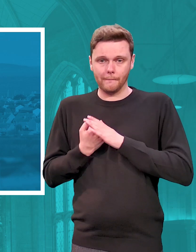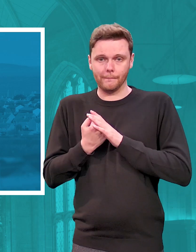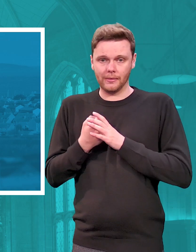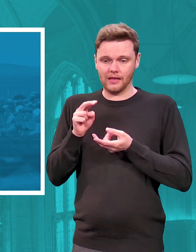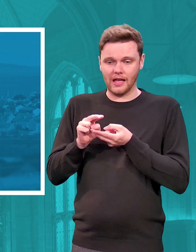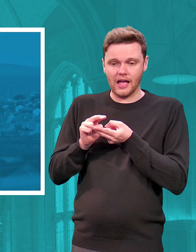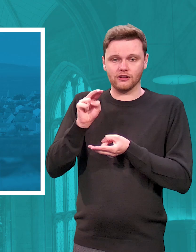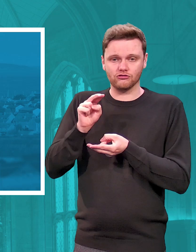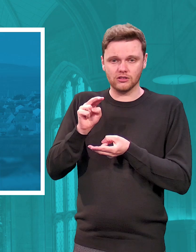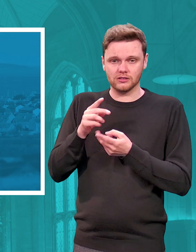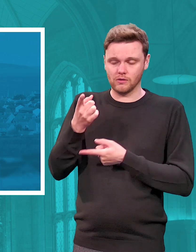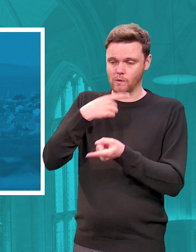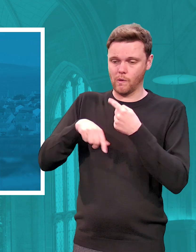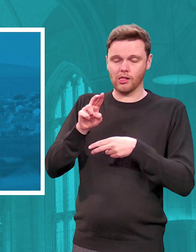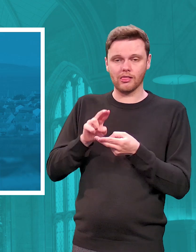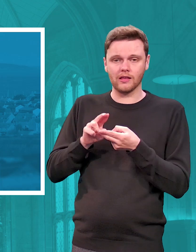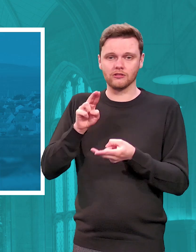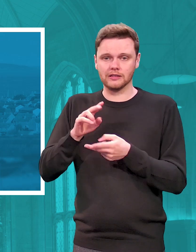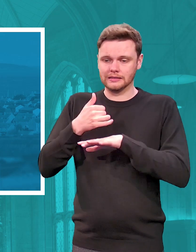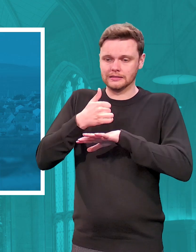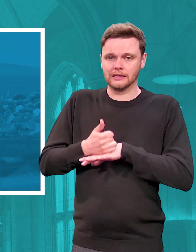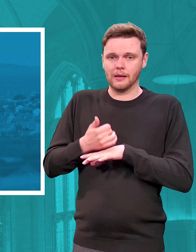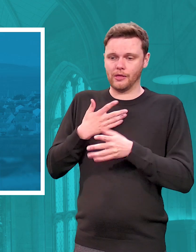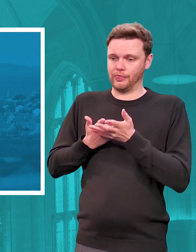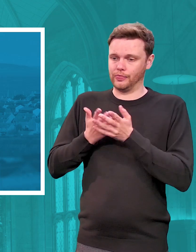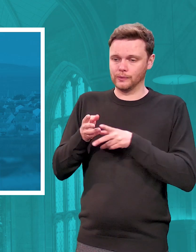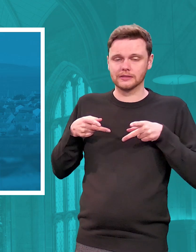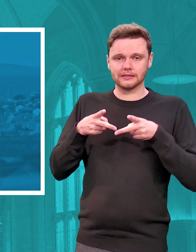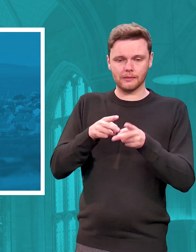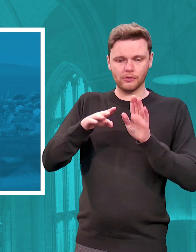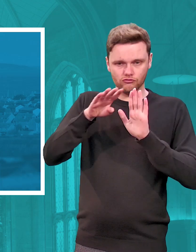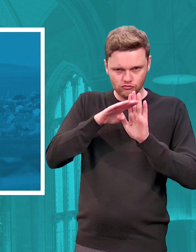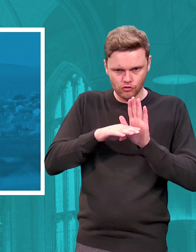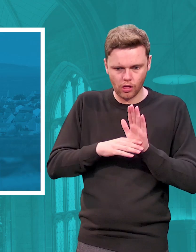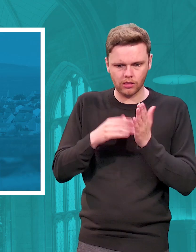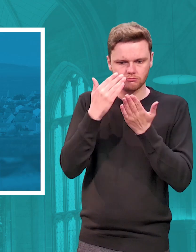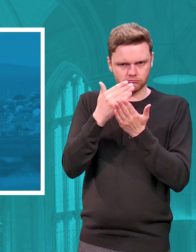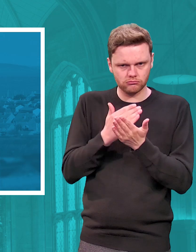all the increases established by scheme rules and legislation, in normal language